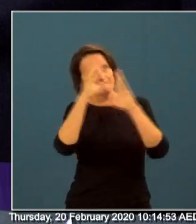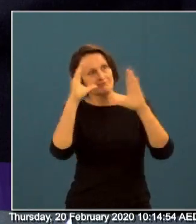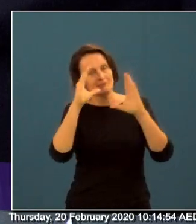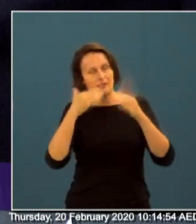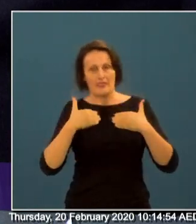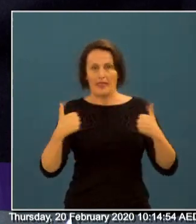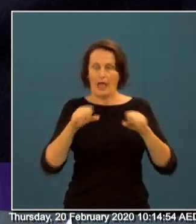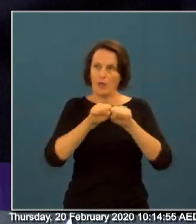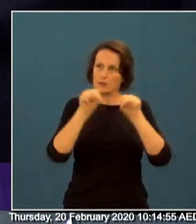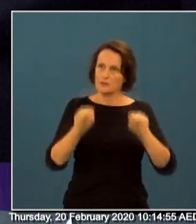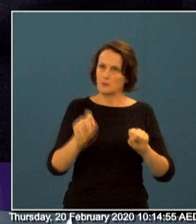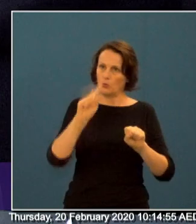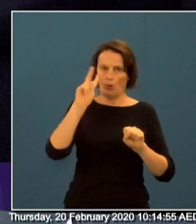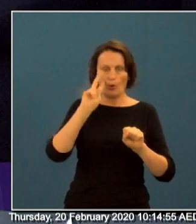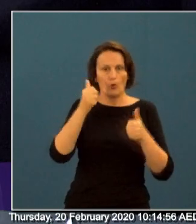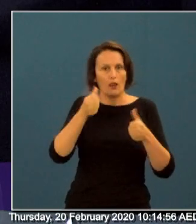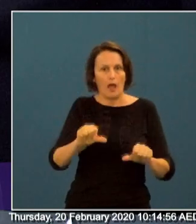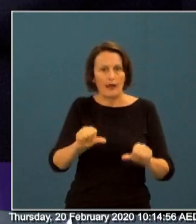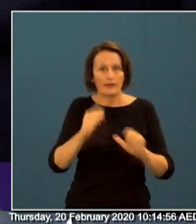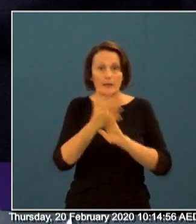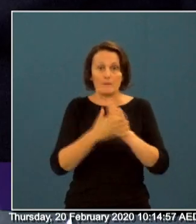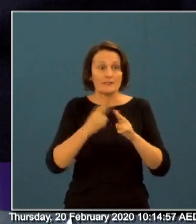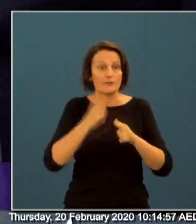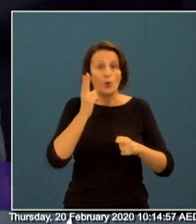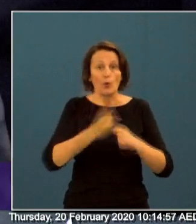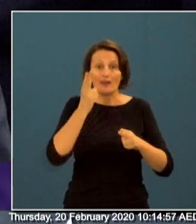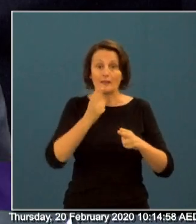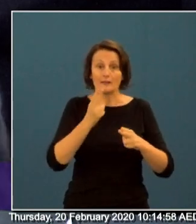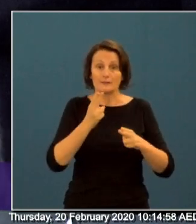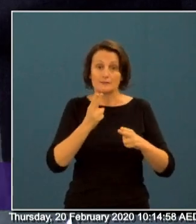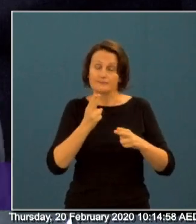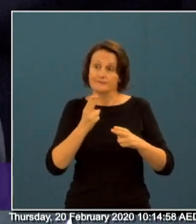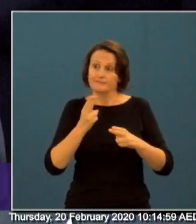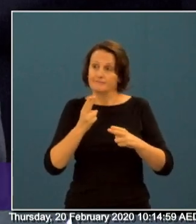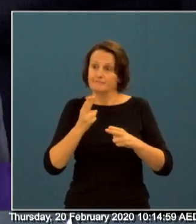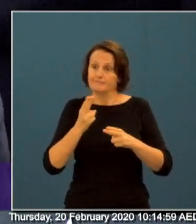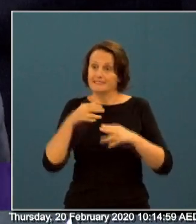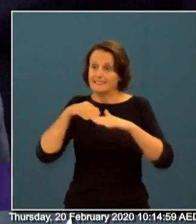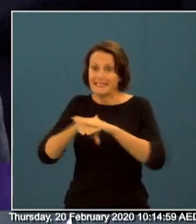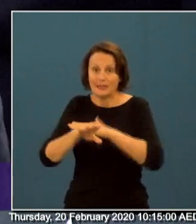in which acute emergency life-saving services is somehow not adequately funded.